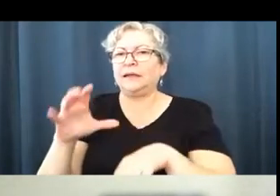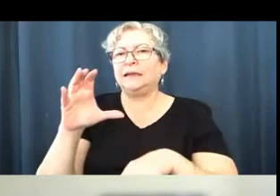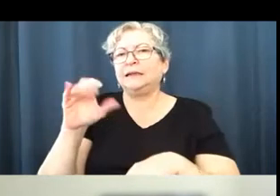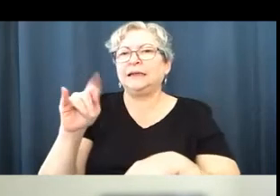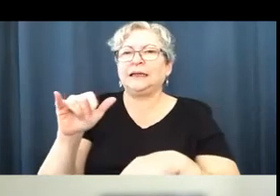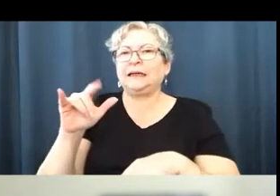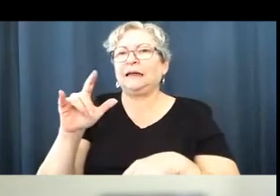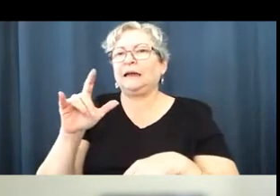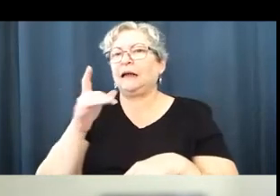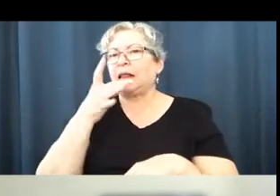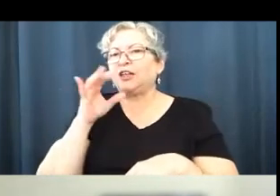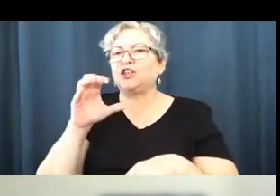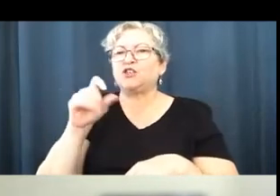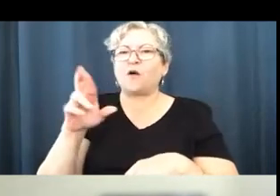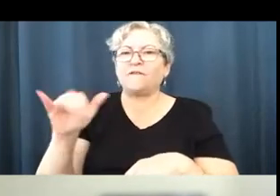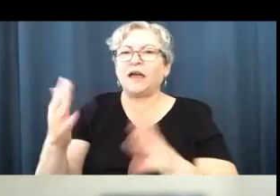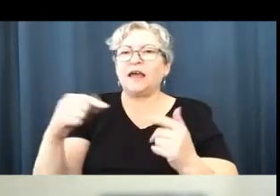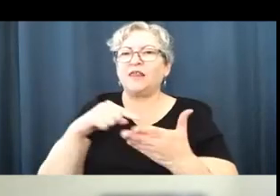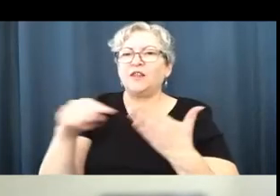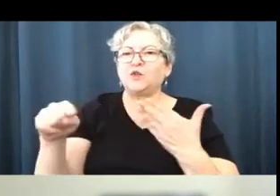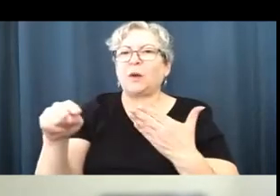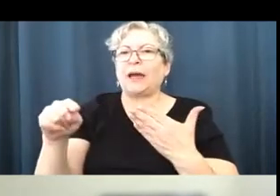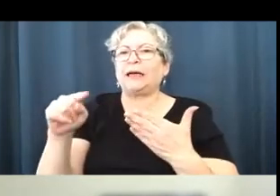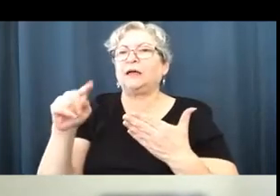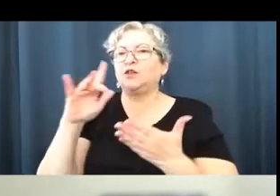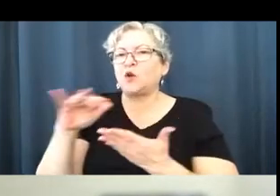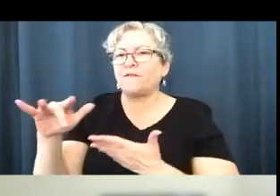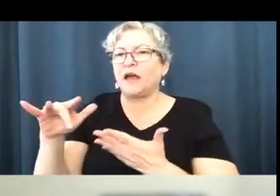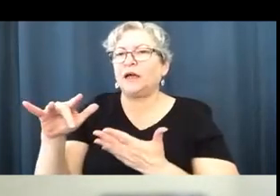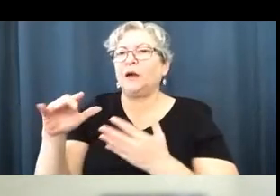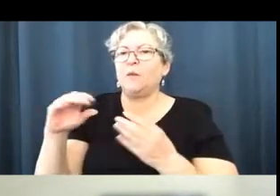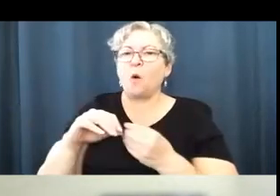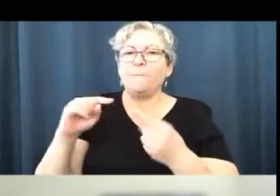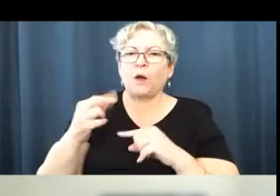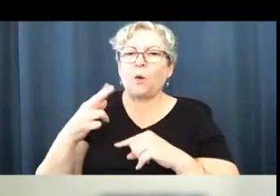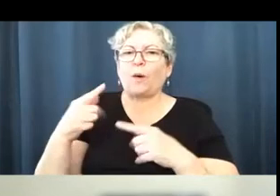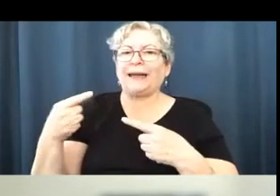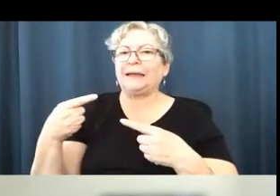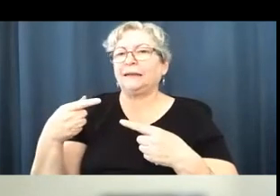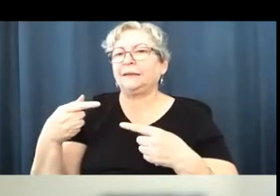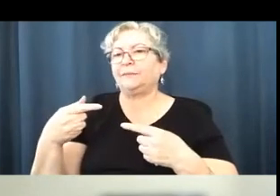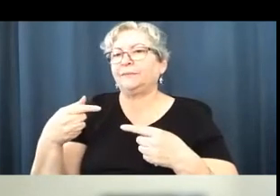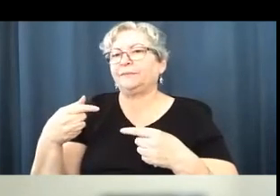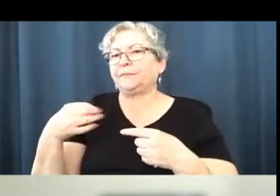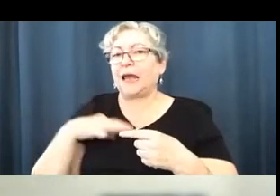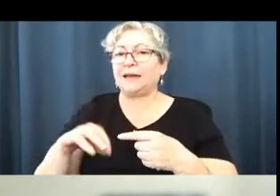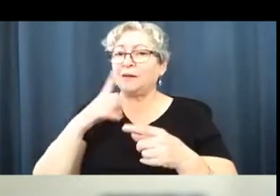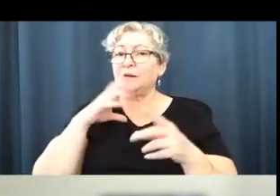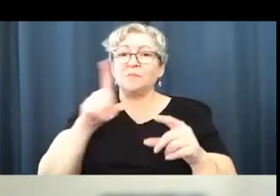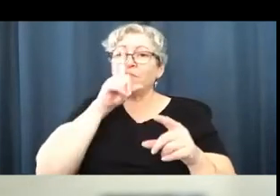This week's survey, more city parks, a pain or a gain? [Instructor] You'll also notice it doesn't tell us that this is a heading, which is really valuable information